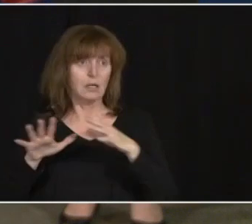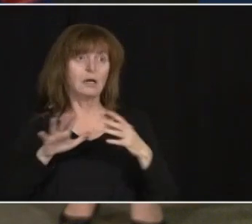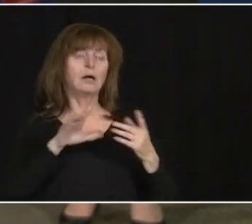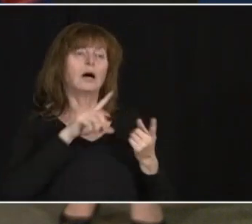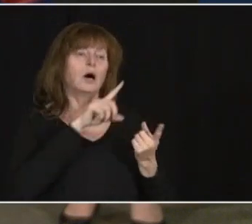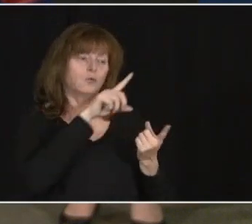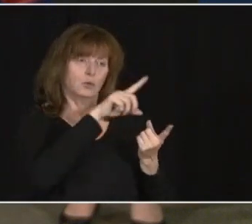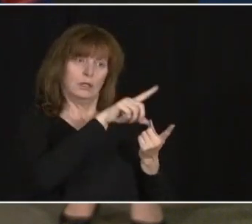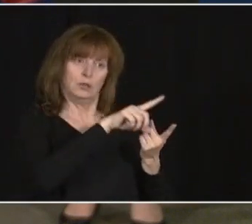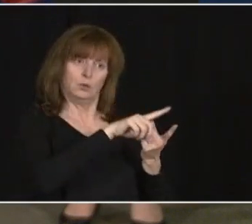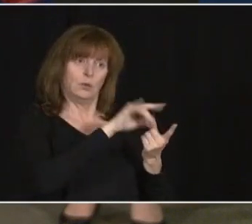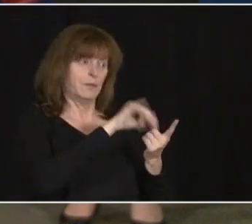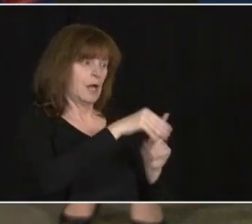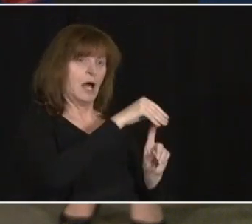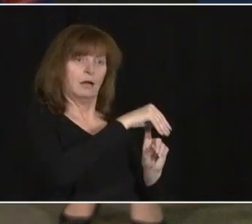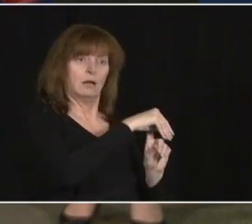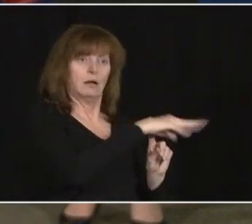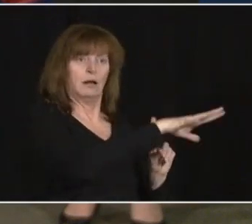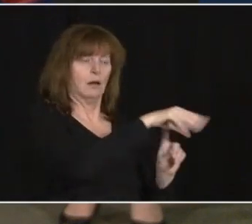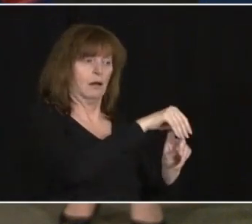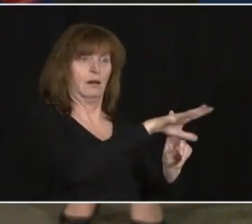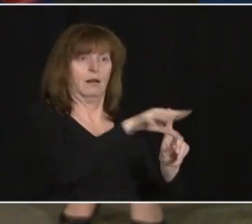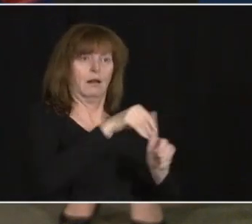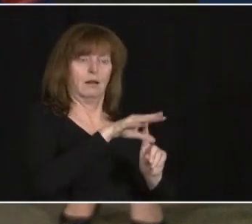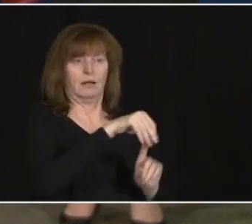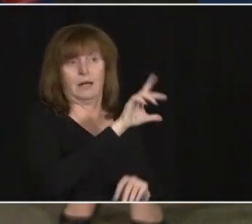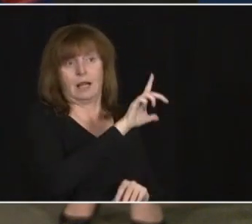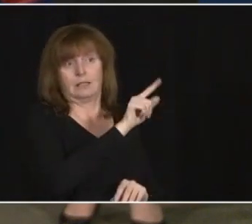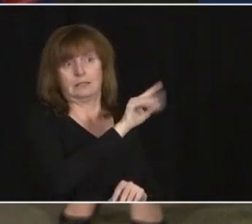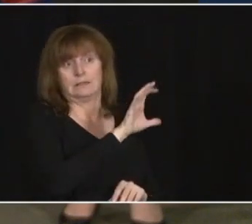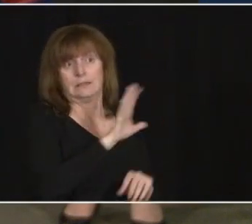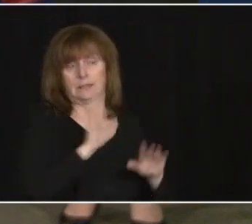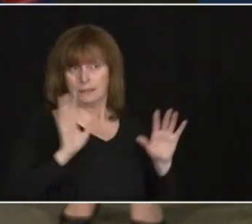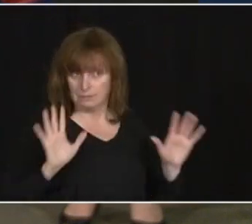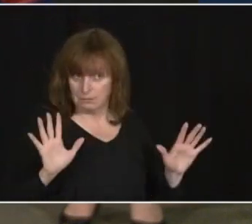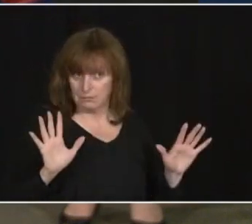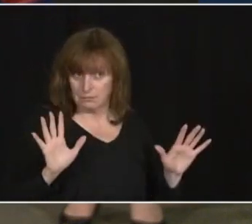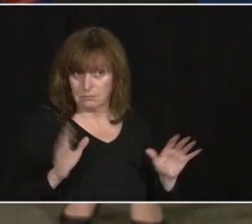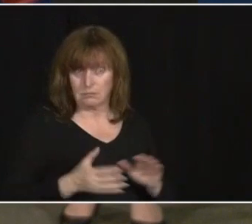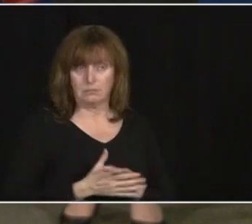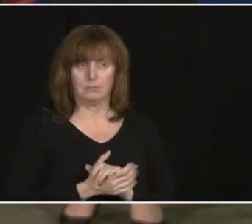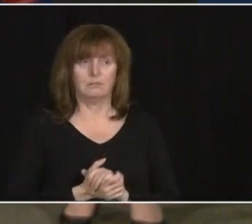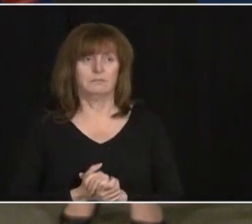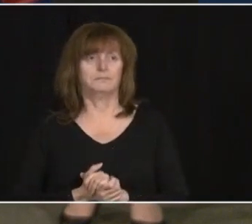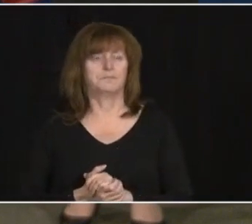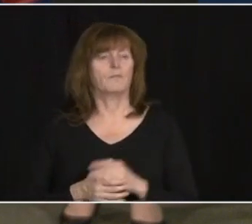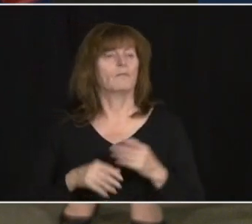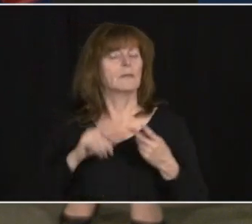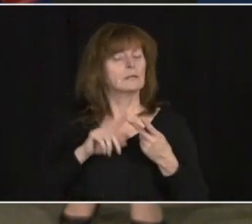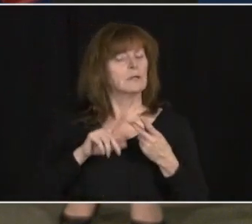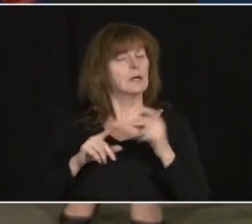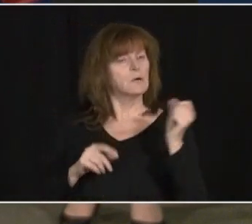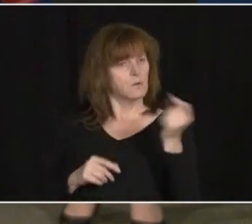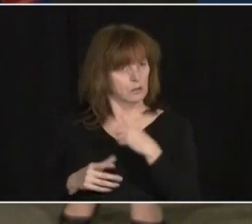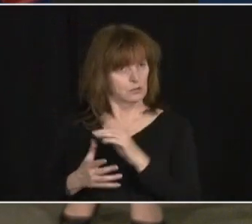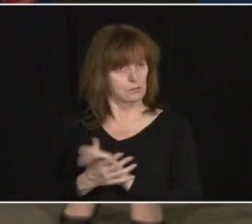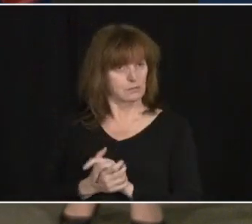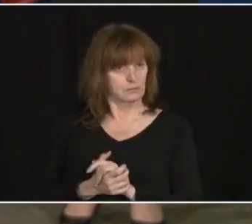risk to our long-term care homes. Followup? Question: Yes. Thank you very much. For the premier,